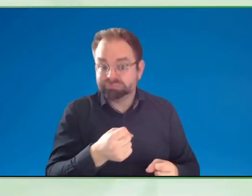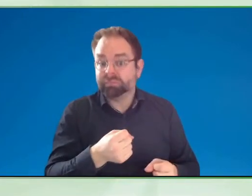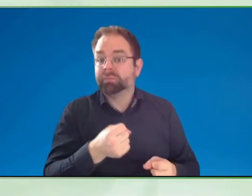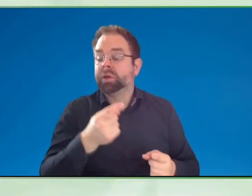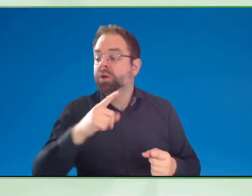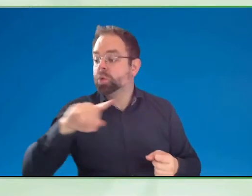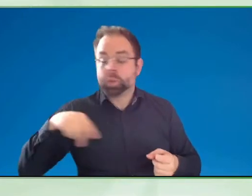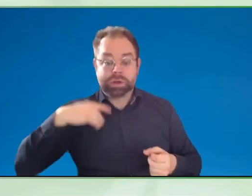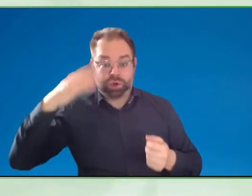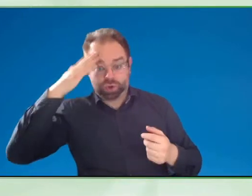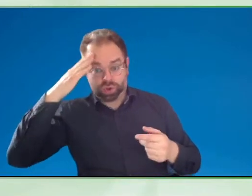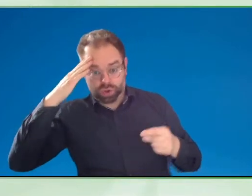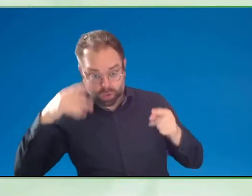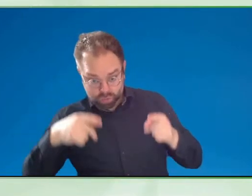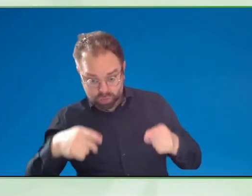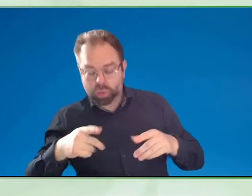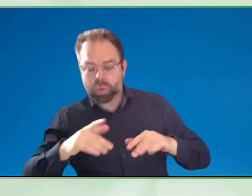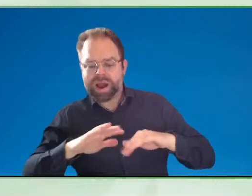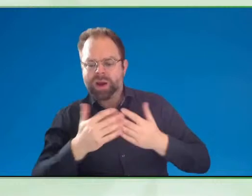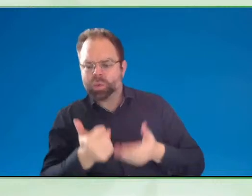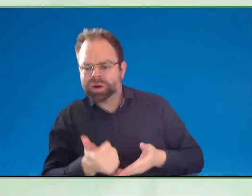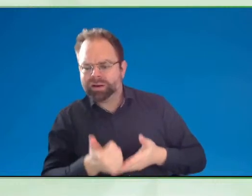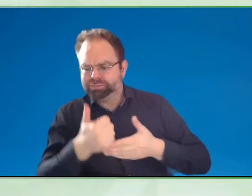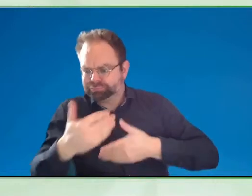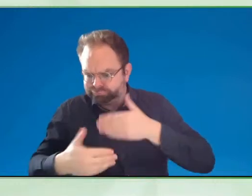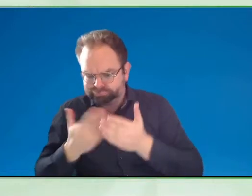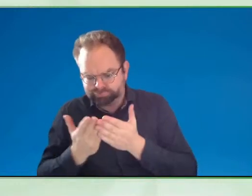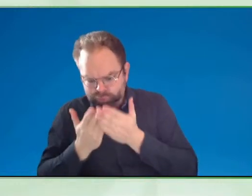Thank you for your answer. Let's move on.